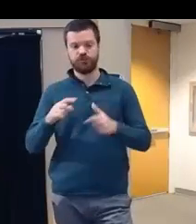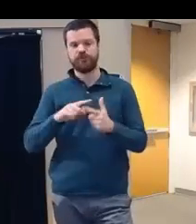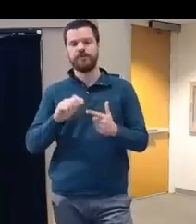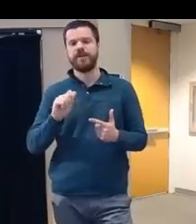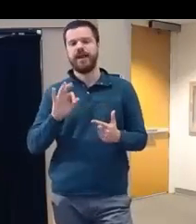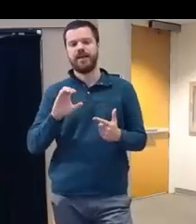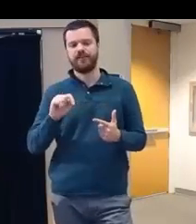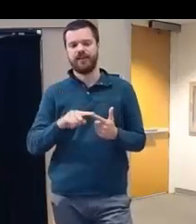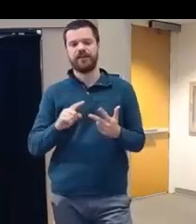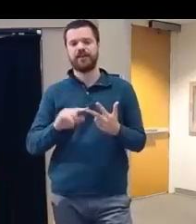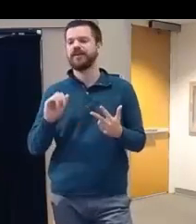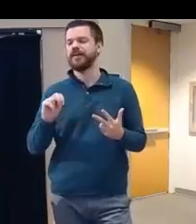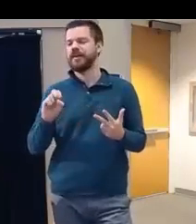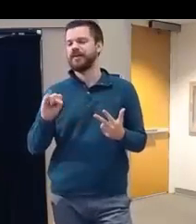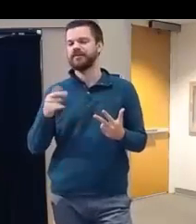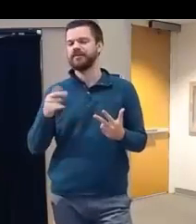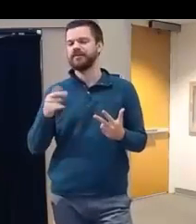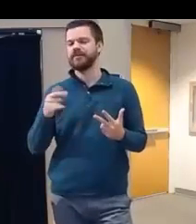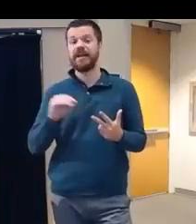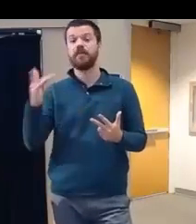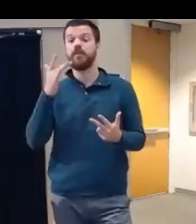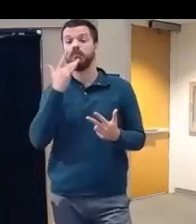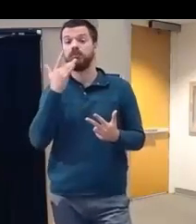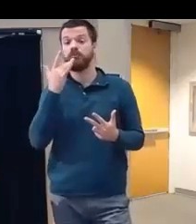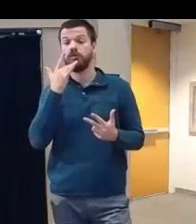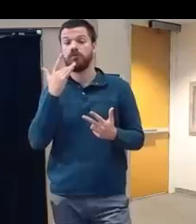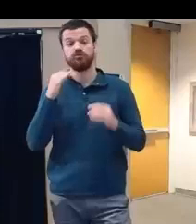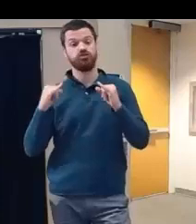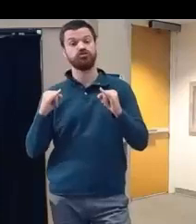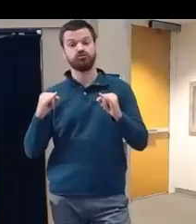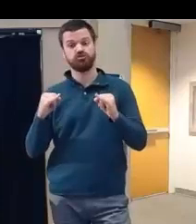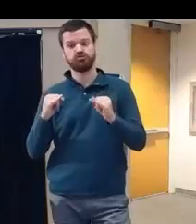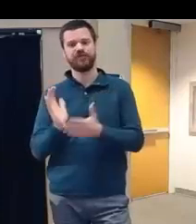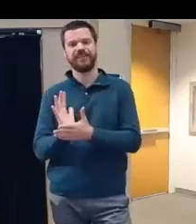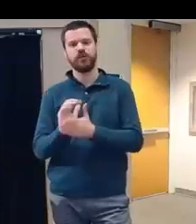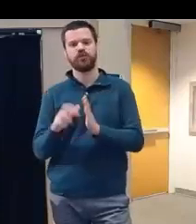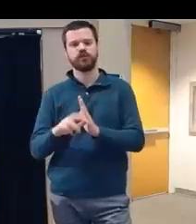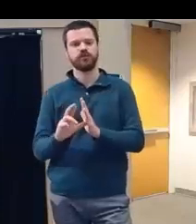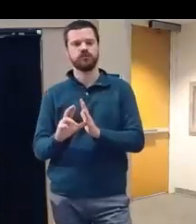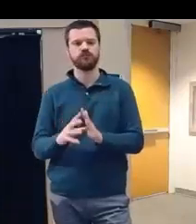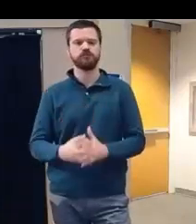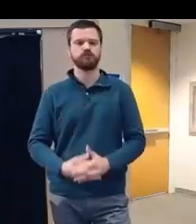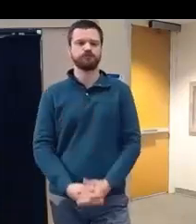and then their preferred method of instruction was a video review so um I'm working with the two